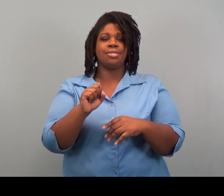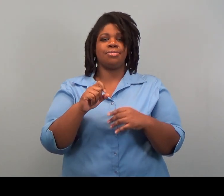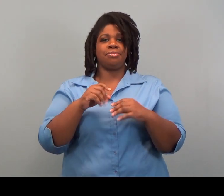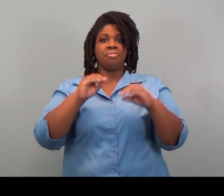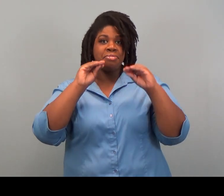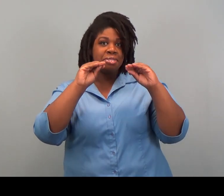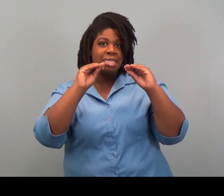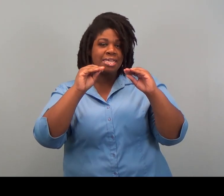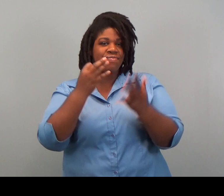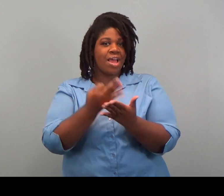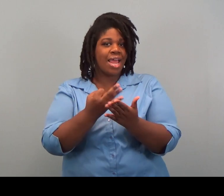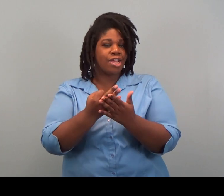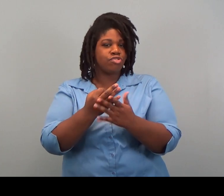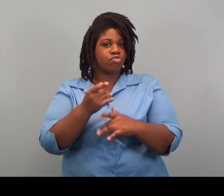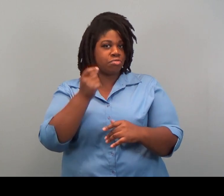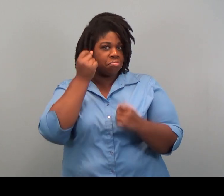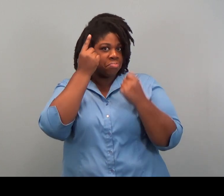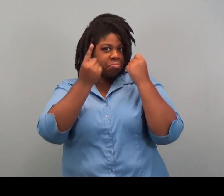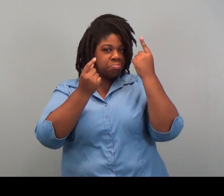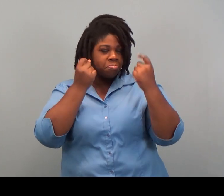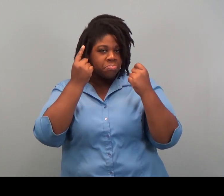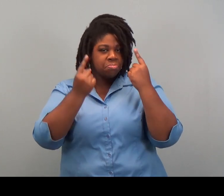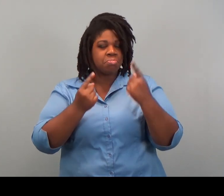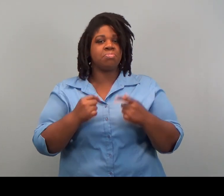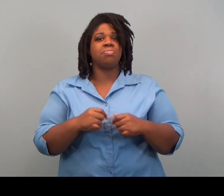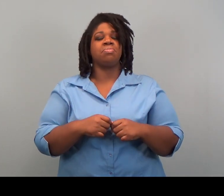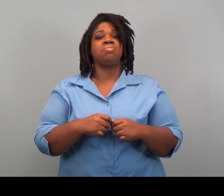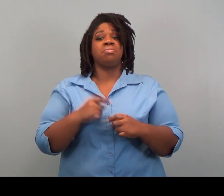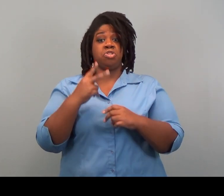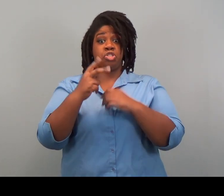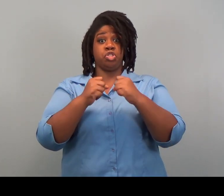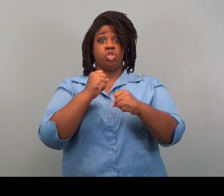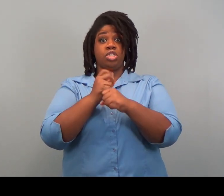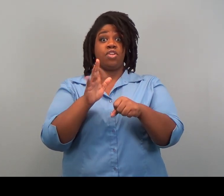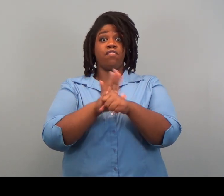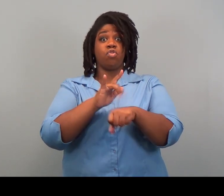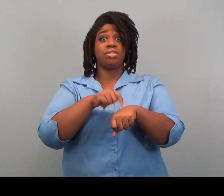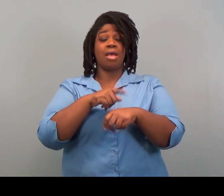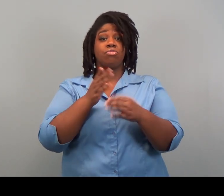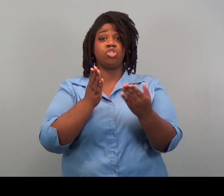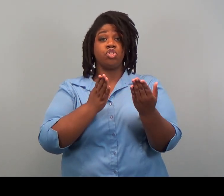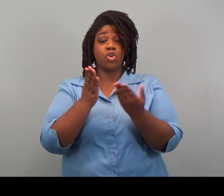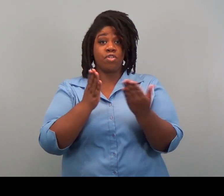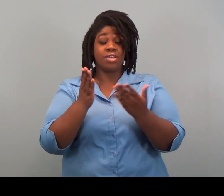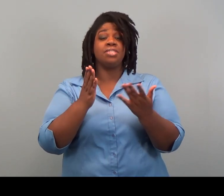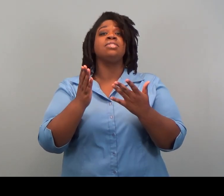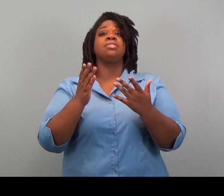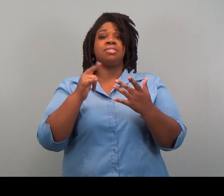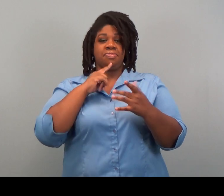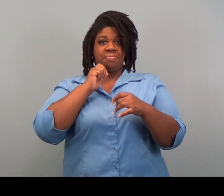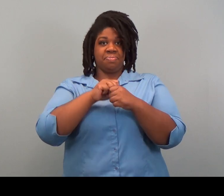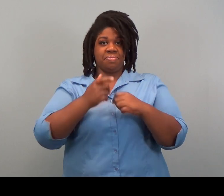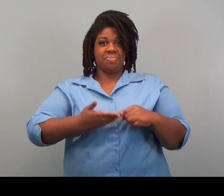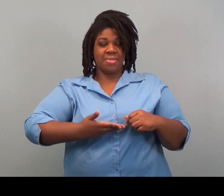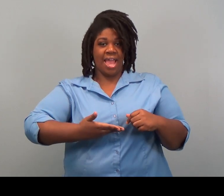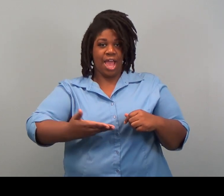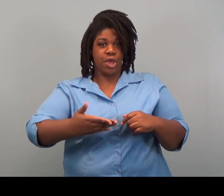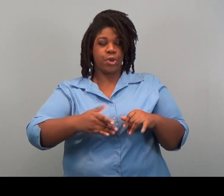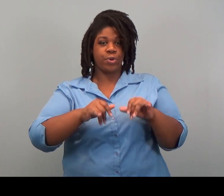and after my two years of full-time service ended, I was hired here to coordinate the tax site